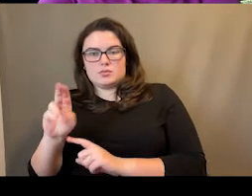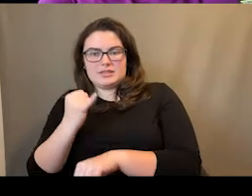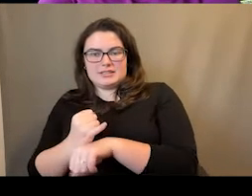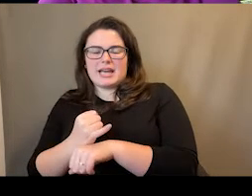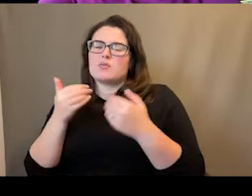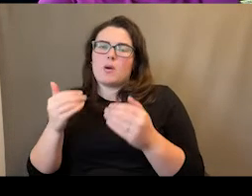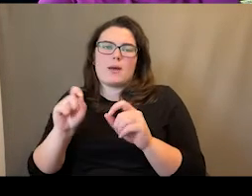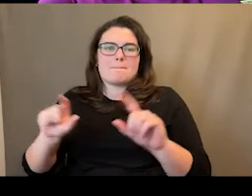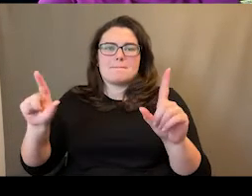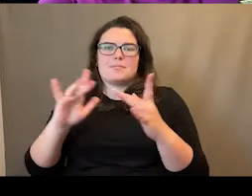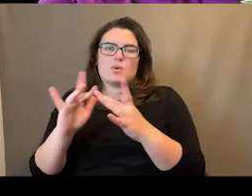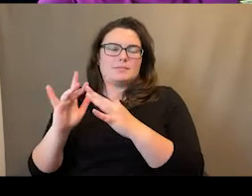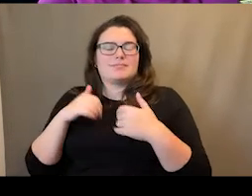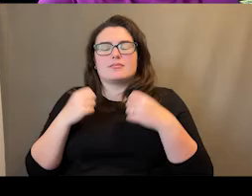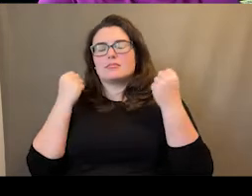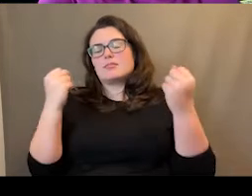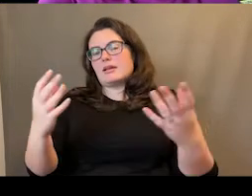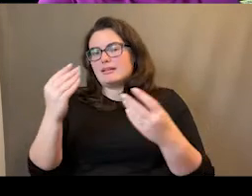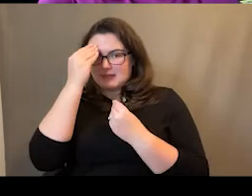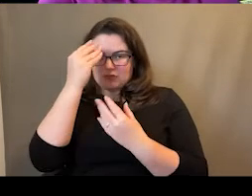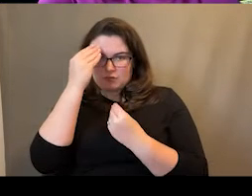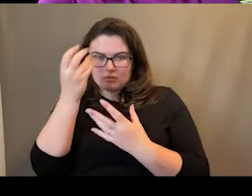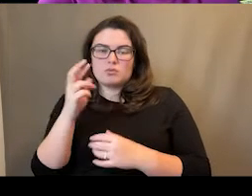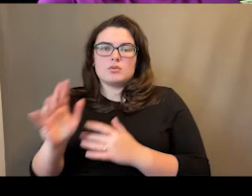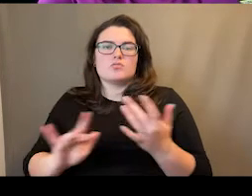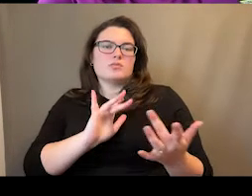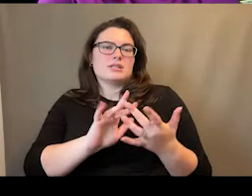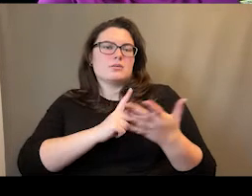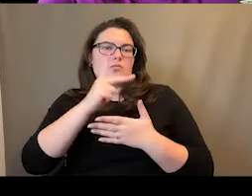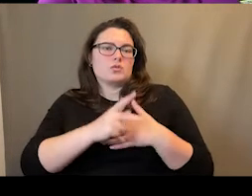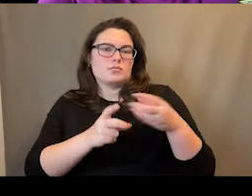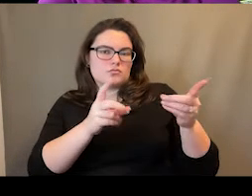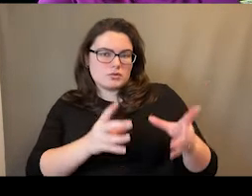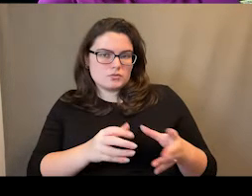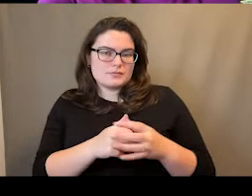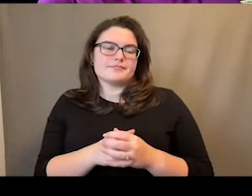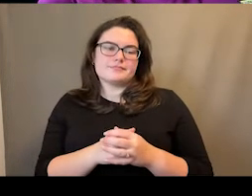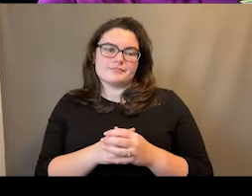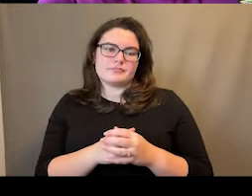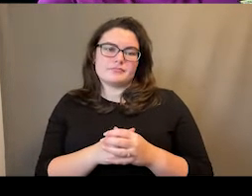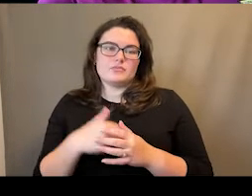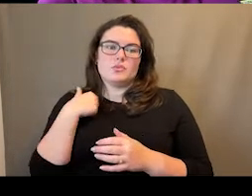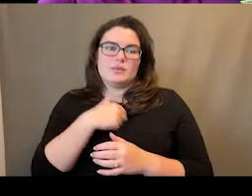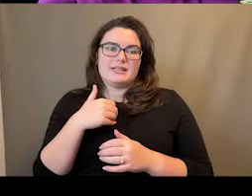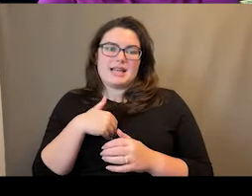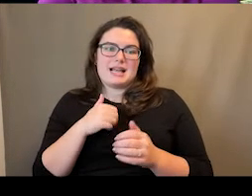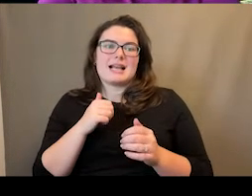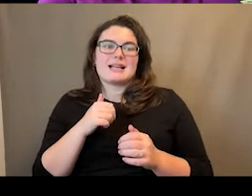there's tons of information, or reach out to the program director. We have the Post Doctoral Research Fellowships.